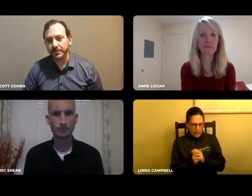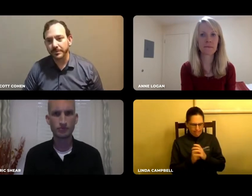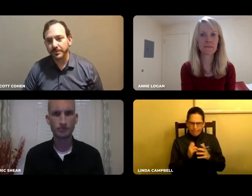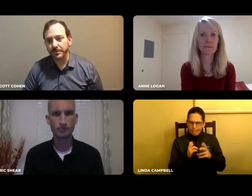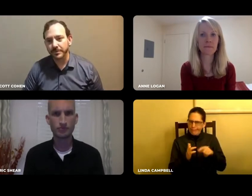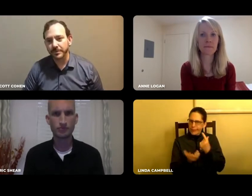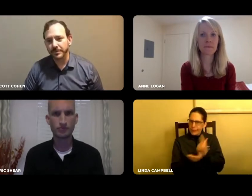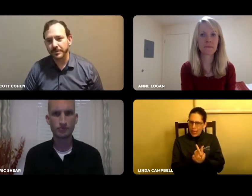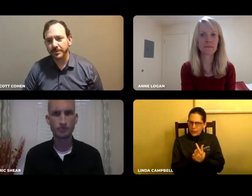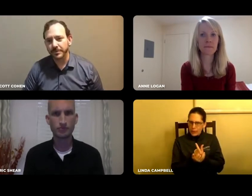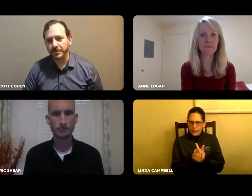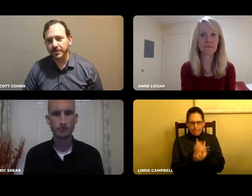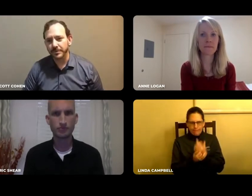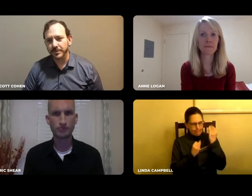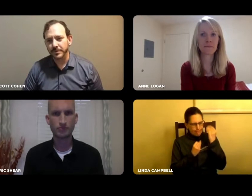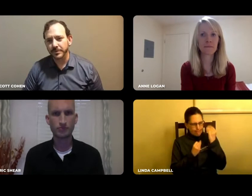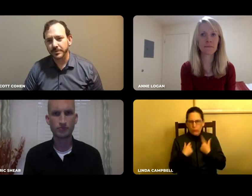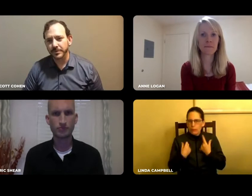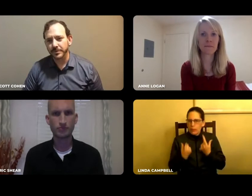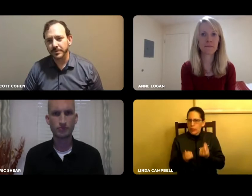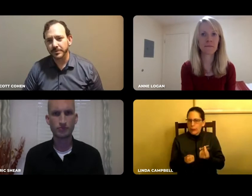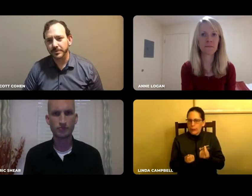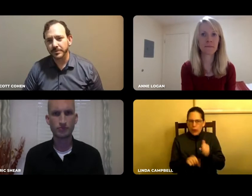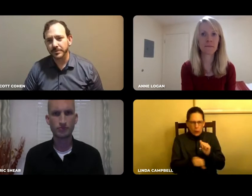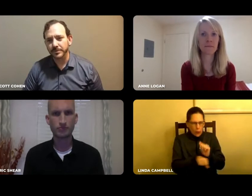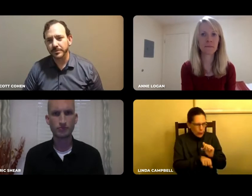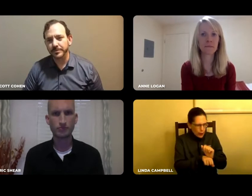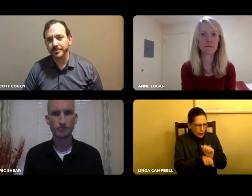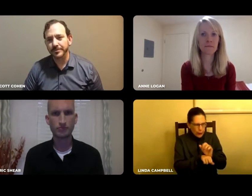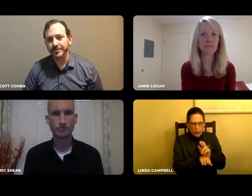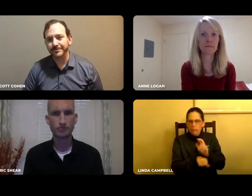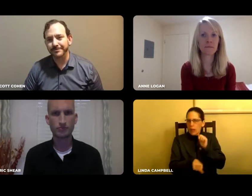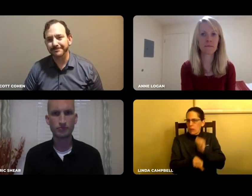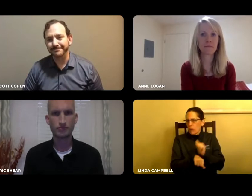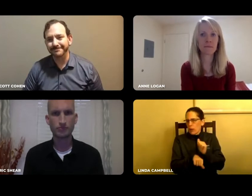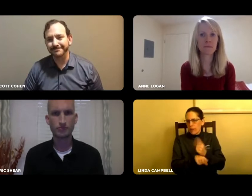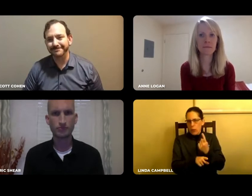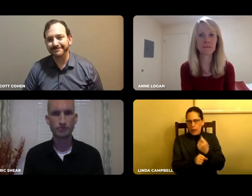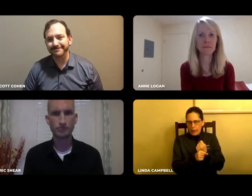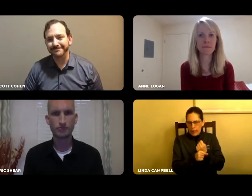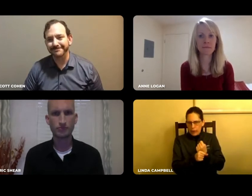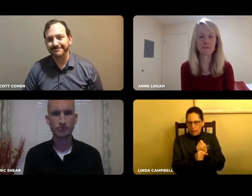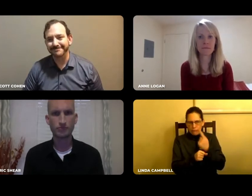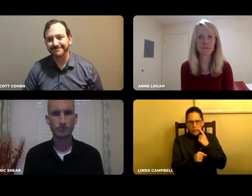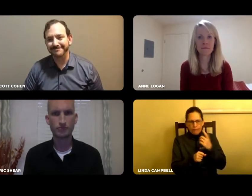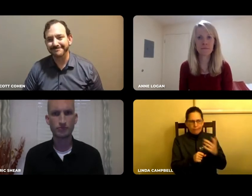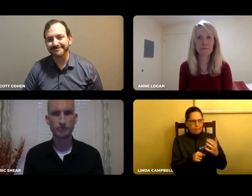Then I graduated and worked for a year